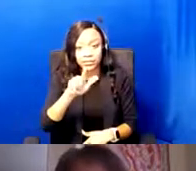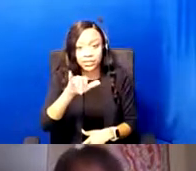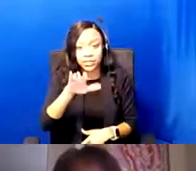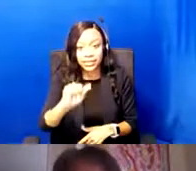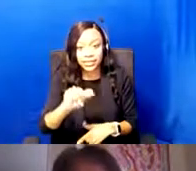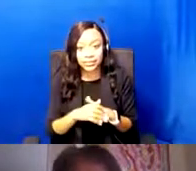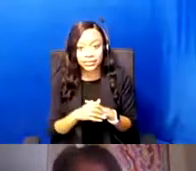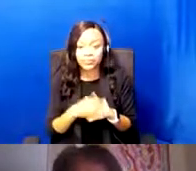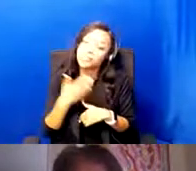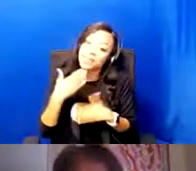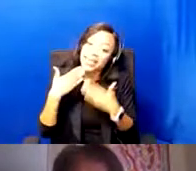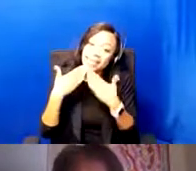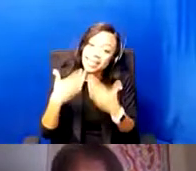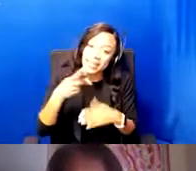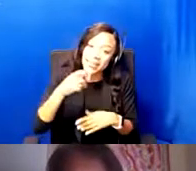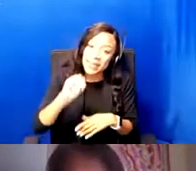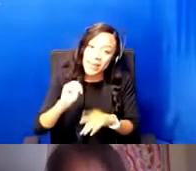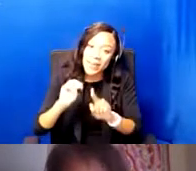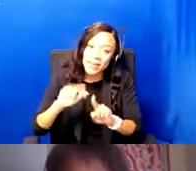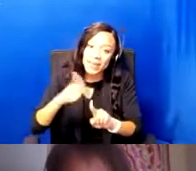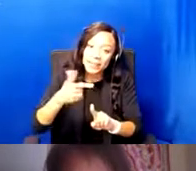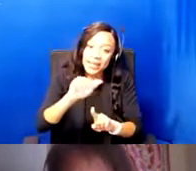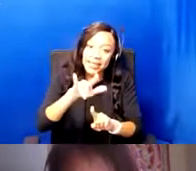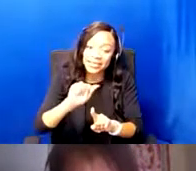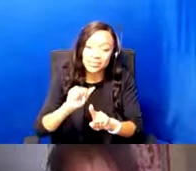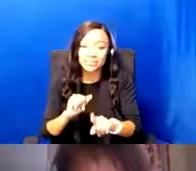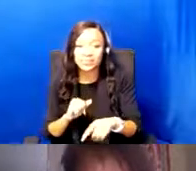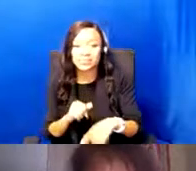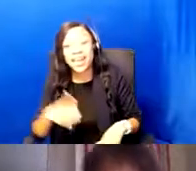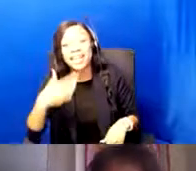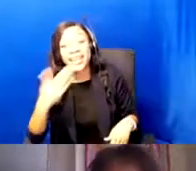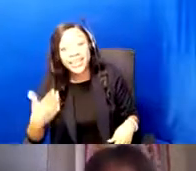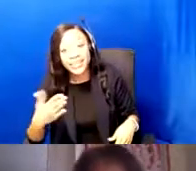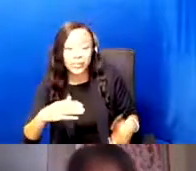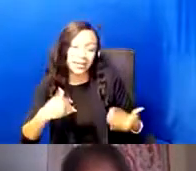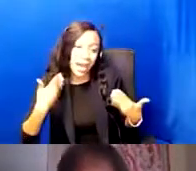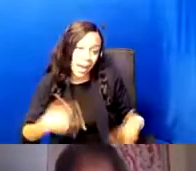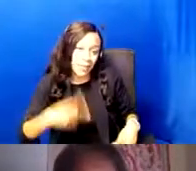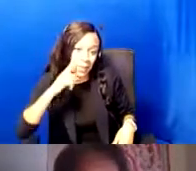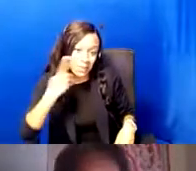Alicia, it's all yours. Thank you. The most boring part, right, Cathy? I'm Alicia Adams.